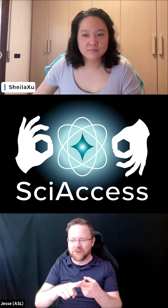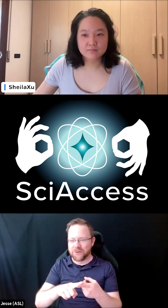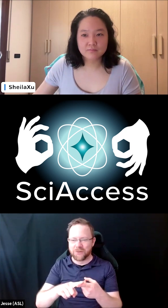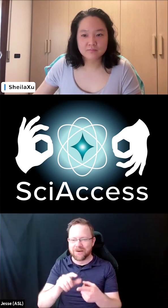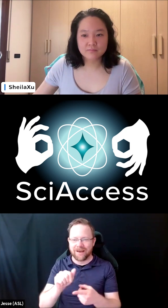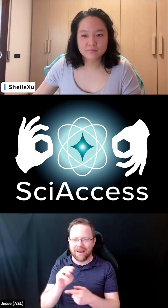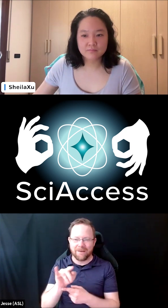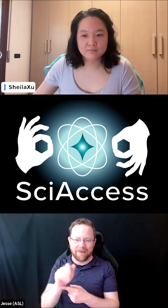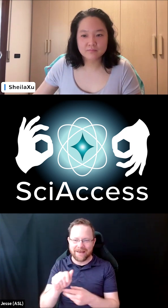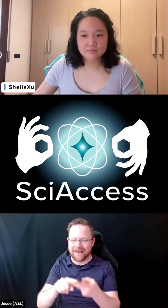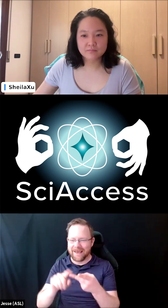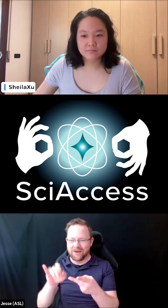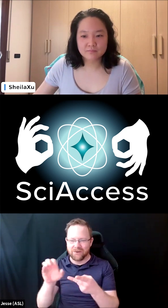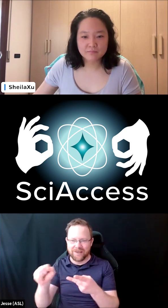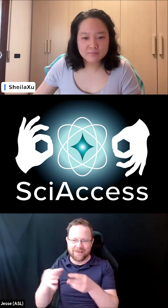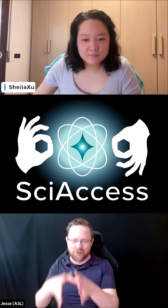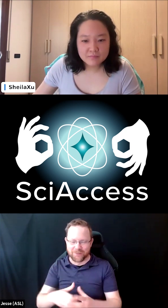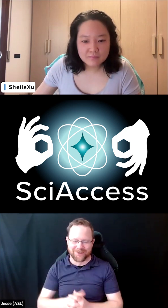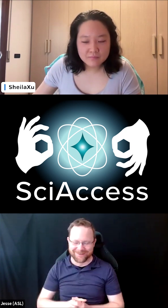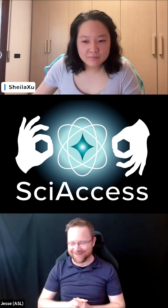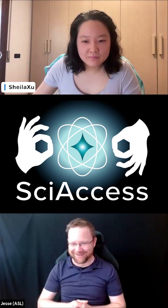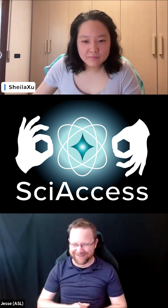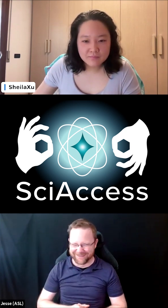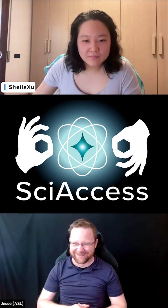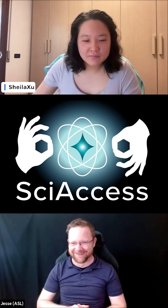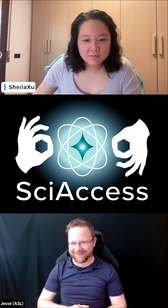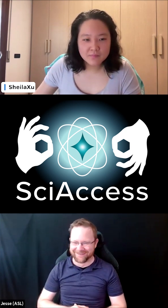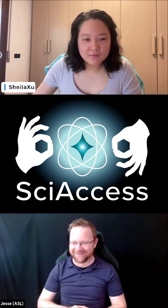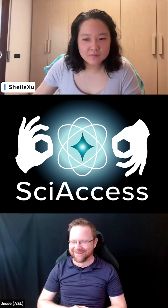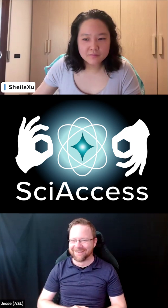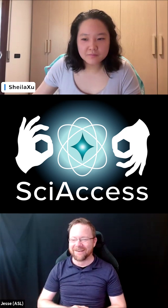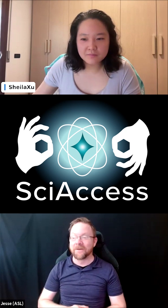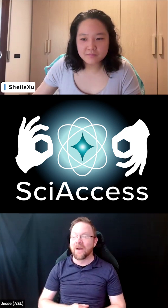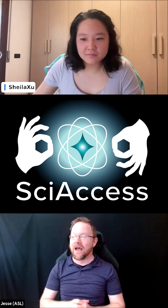We have another question from Adrian asking, are any analog